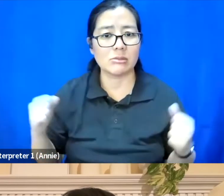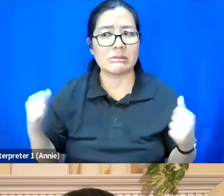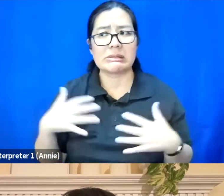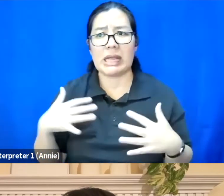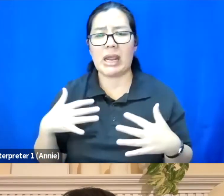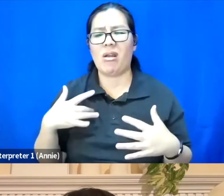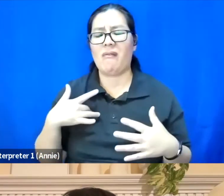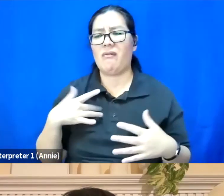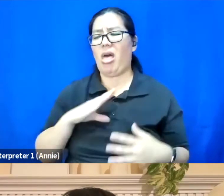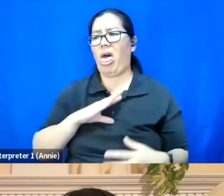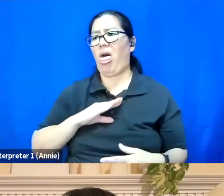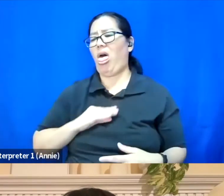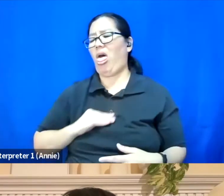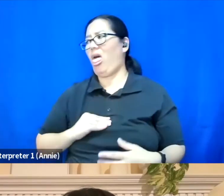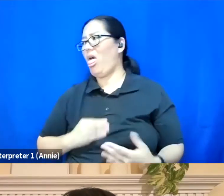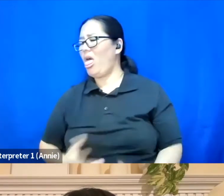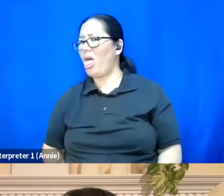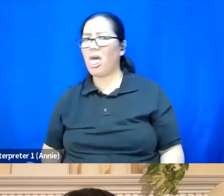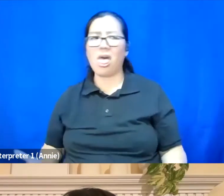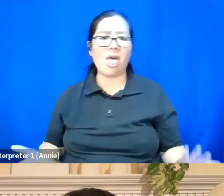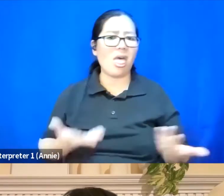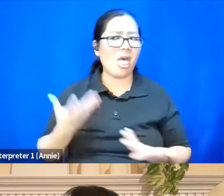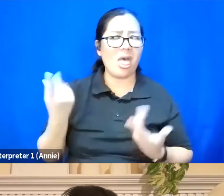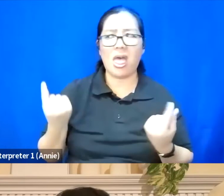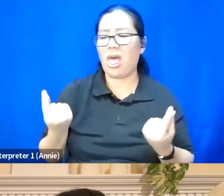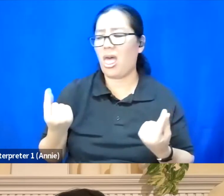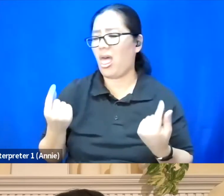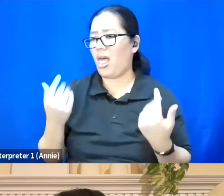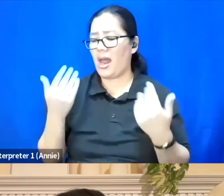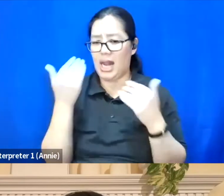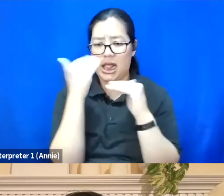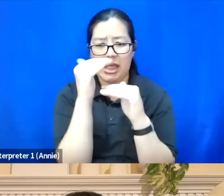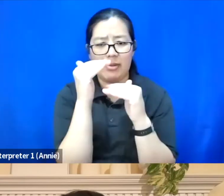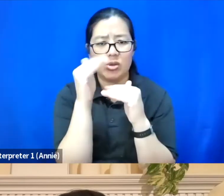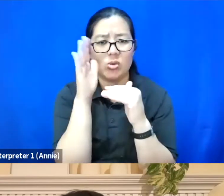It's really incredible. Go get it. It's out now. Thank you.